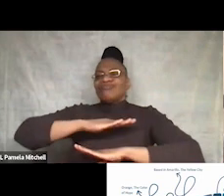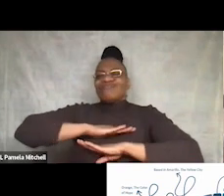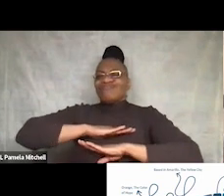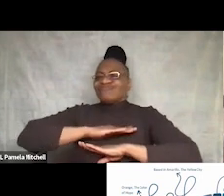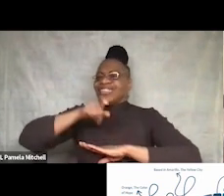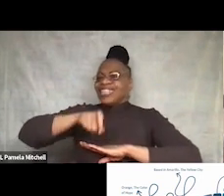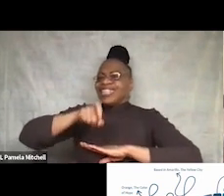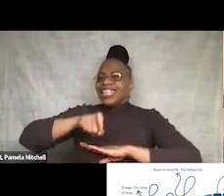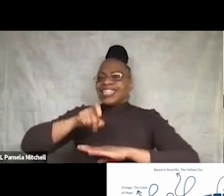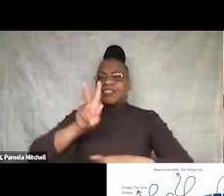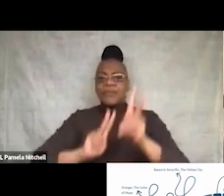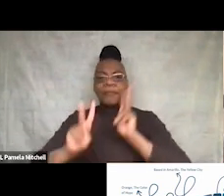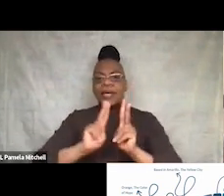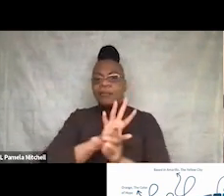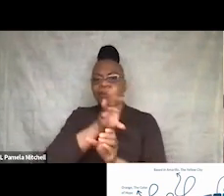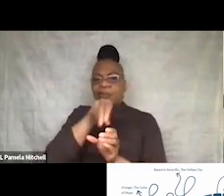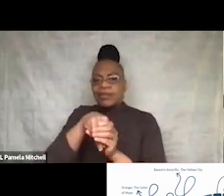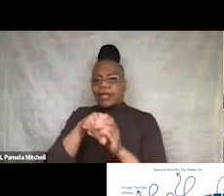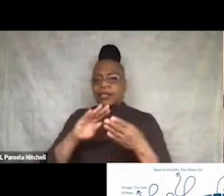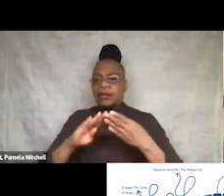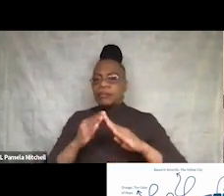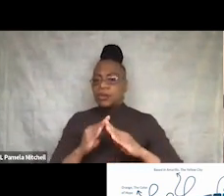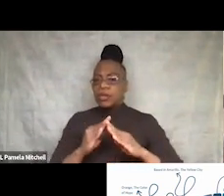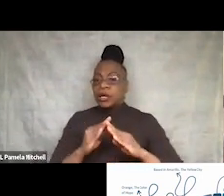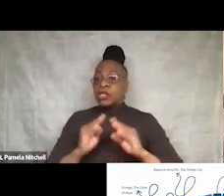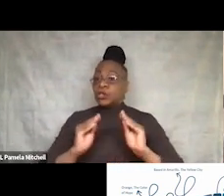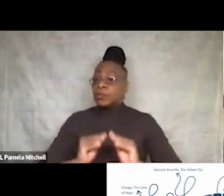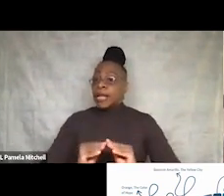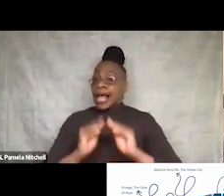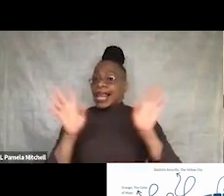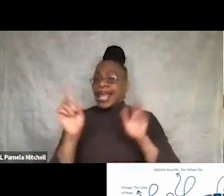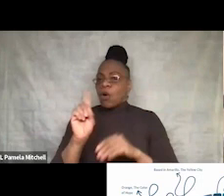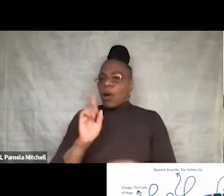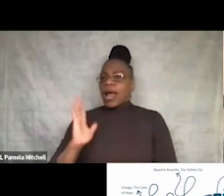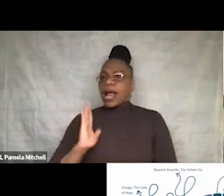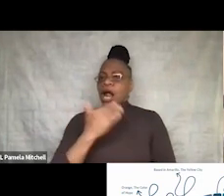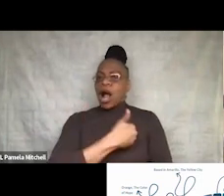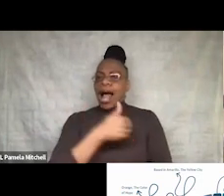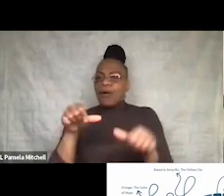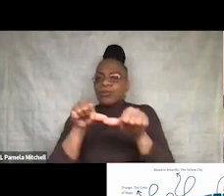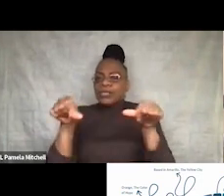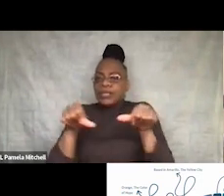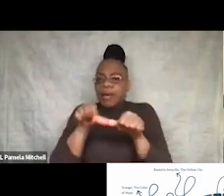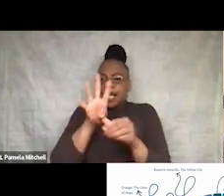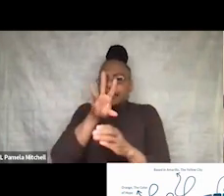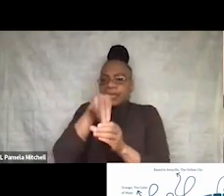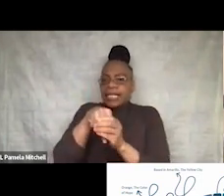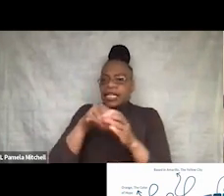And so, to be really clear about where our space is in the community, and how do we collaborate,